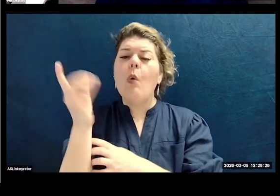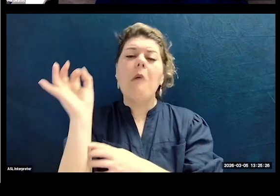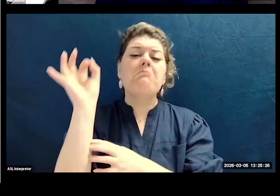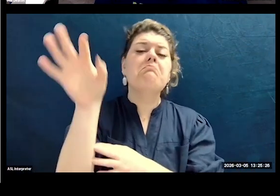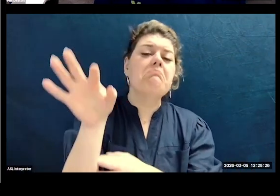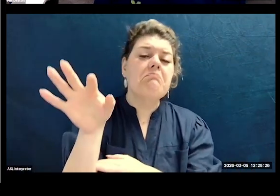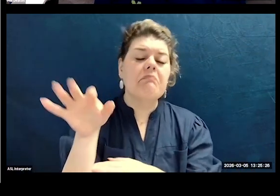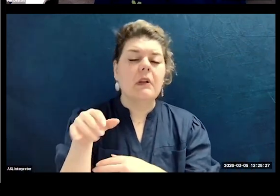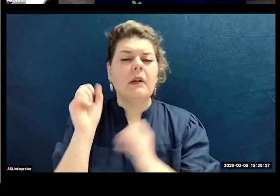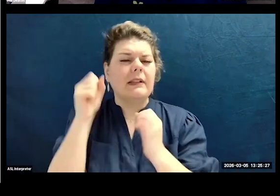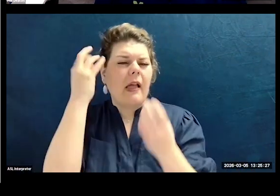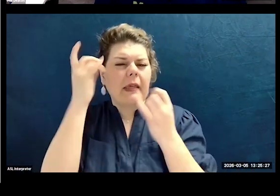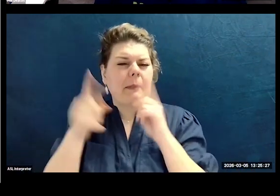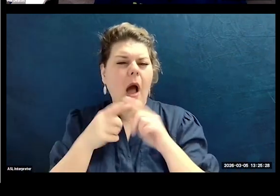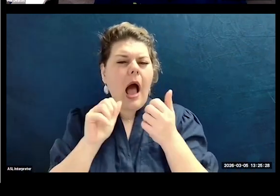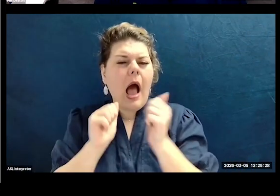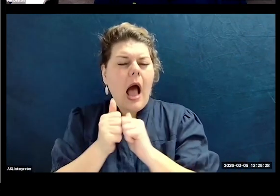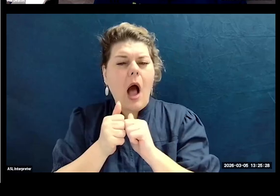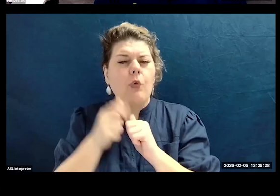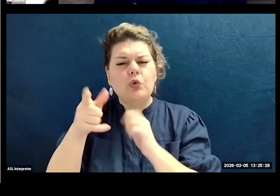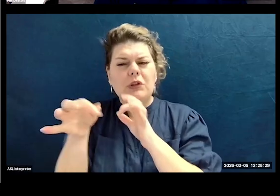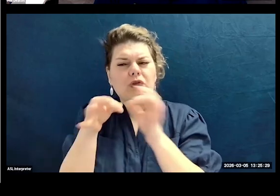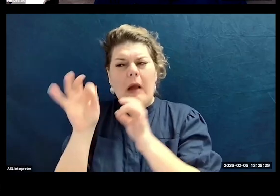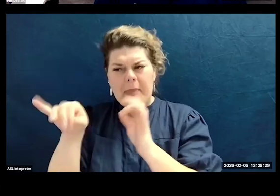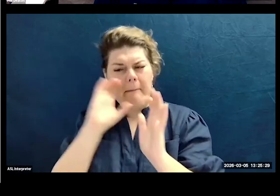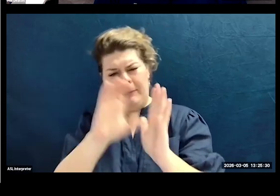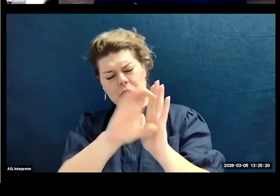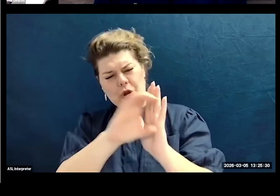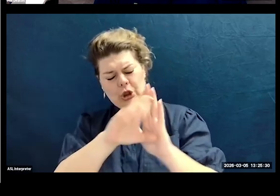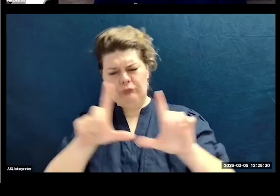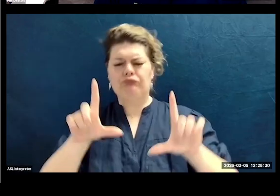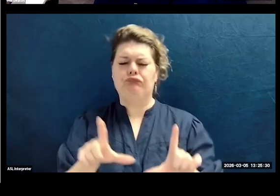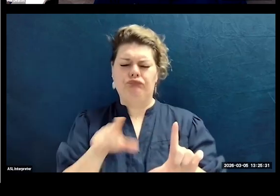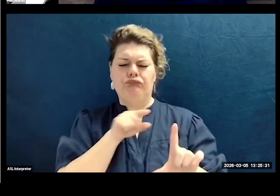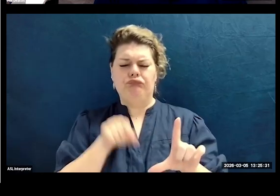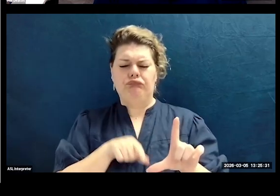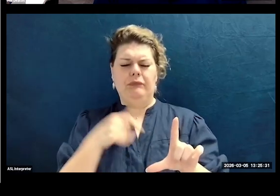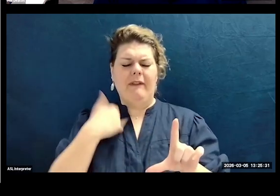is to consider how you might describe an image or a chart or a graph over the phone to someone.